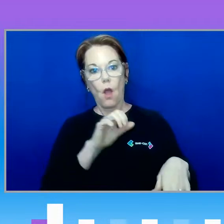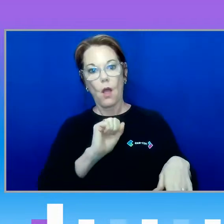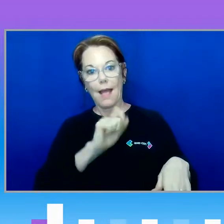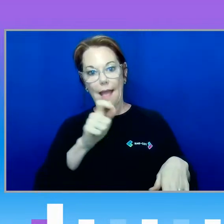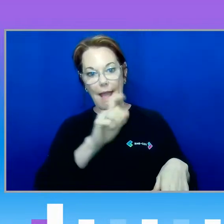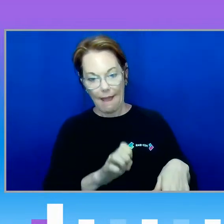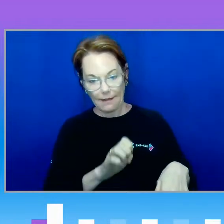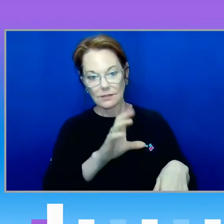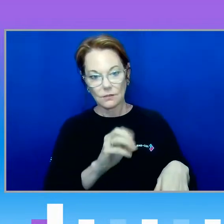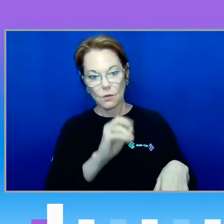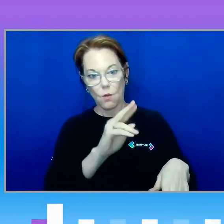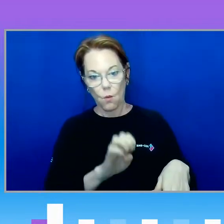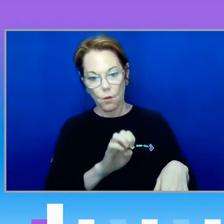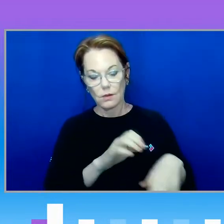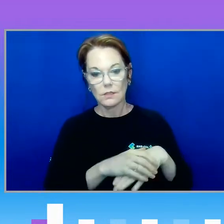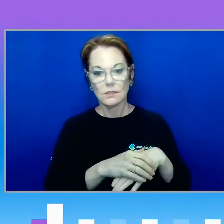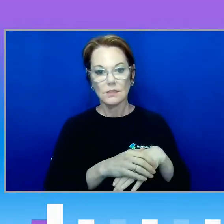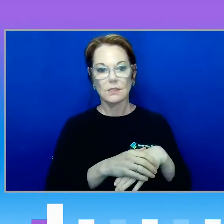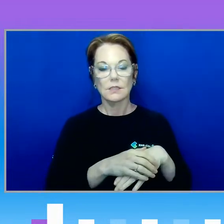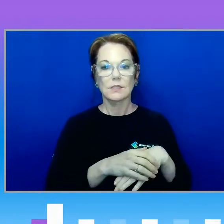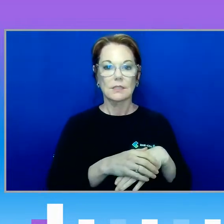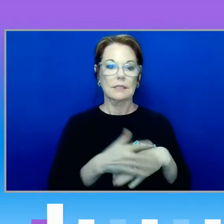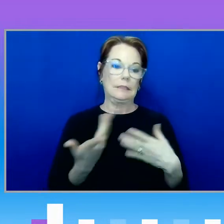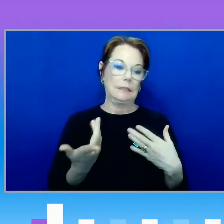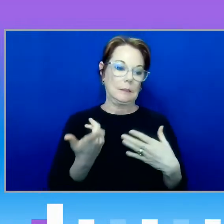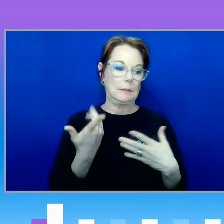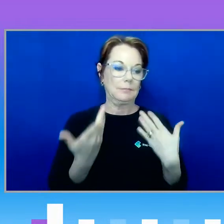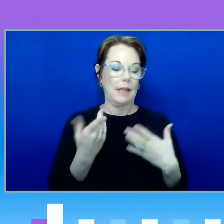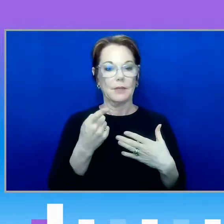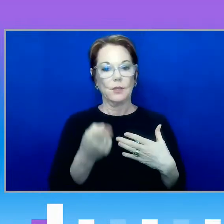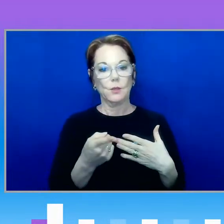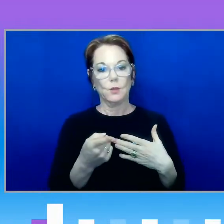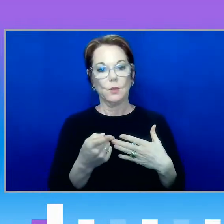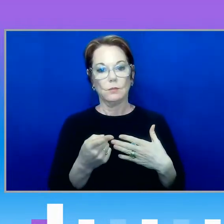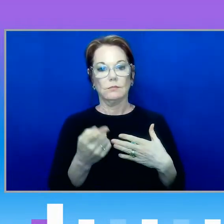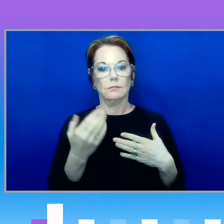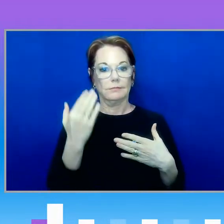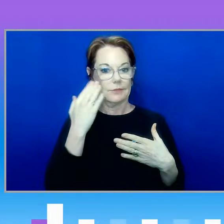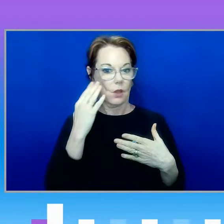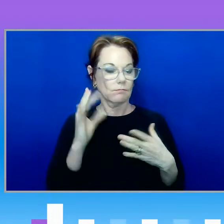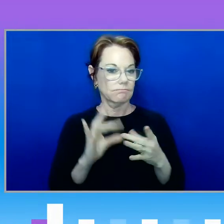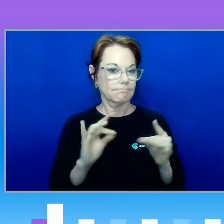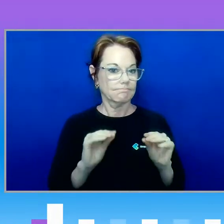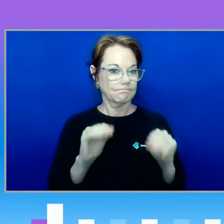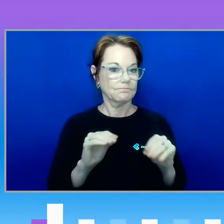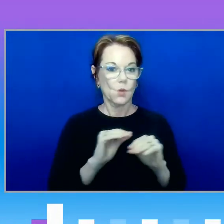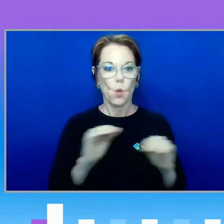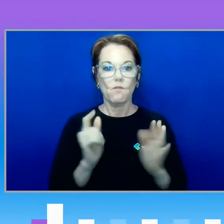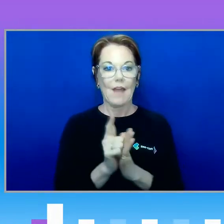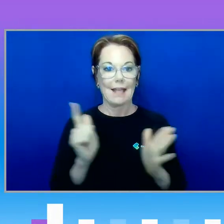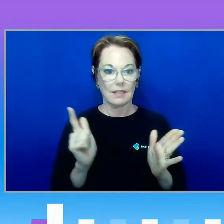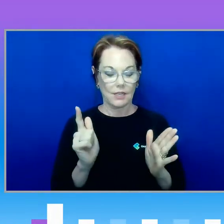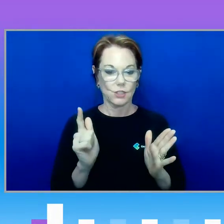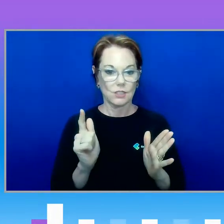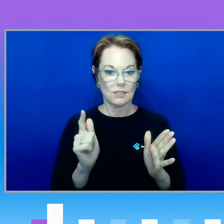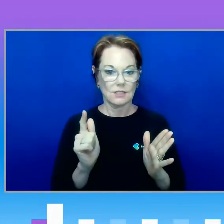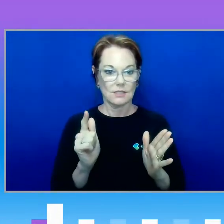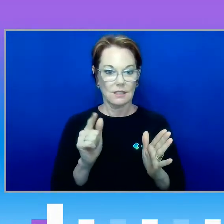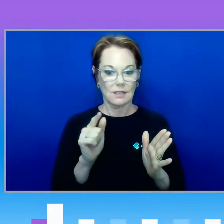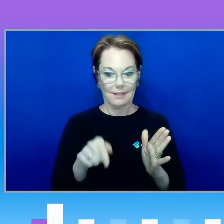know, I don't know, you might make some assertion about there's no violations within